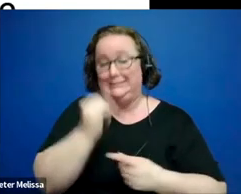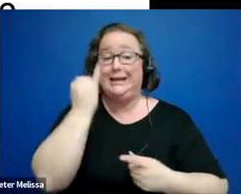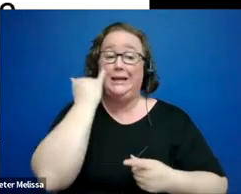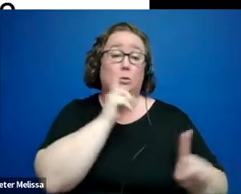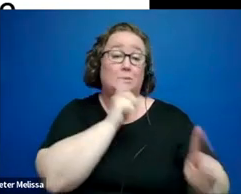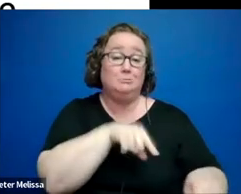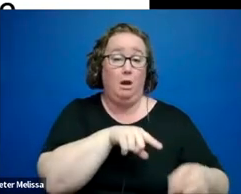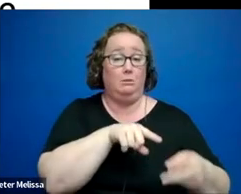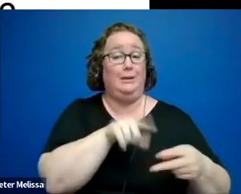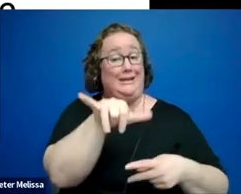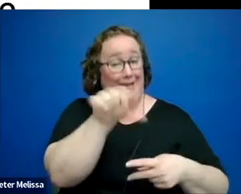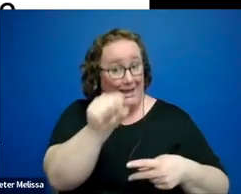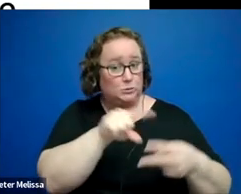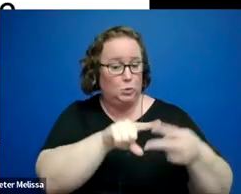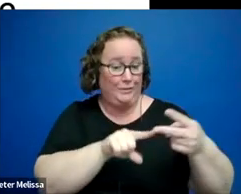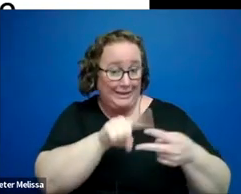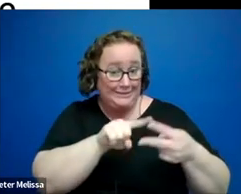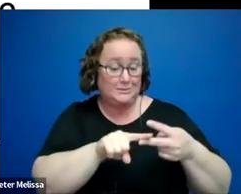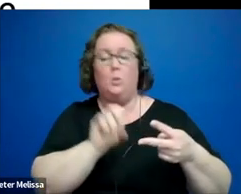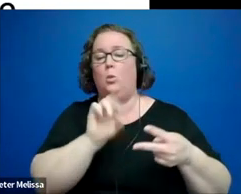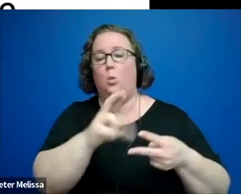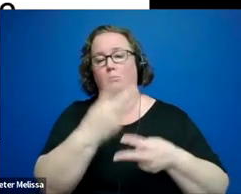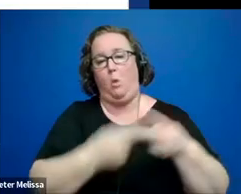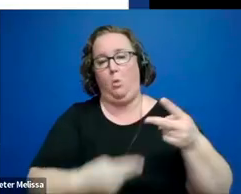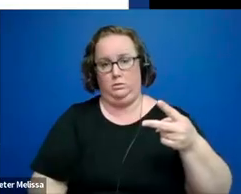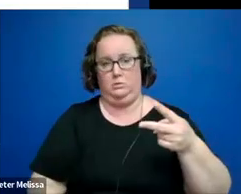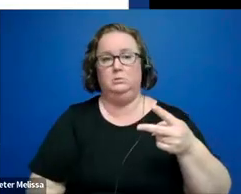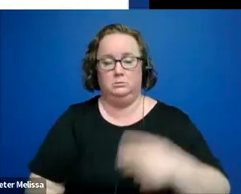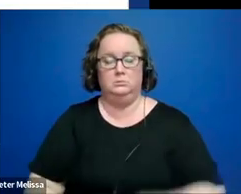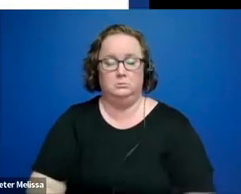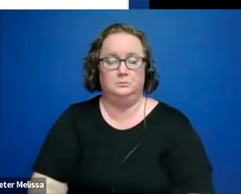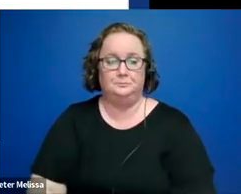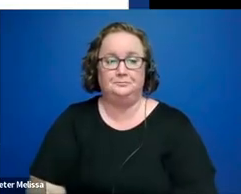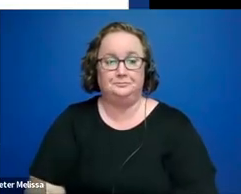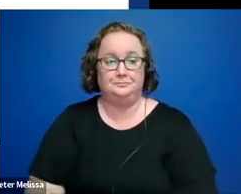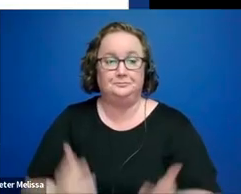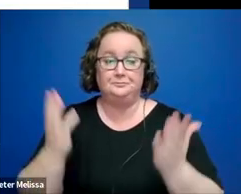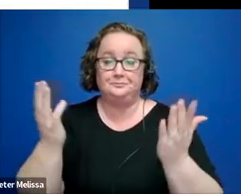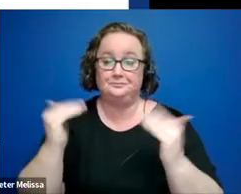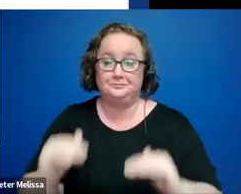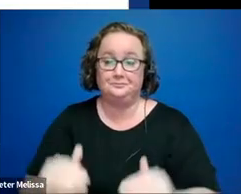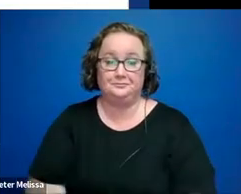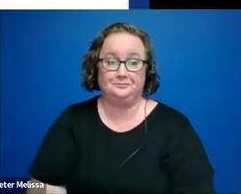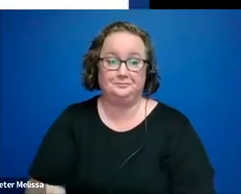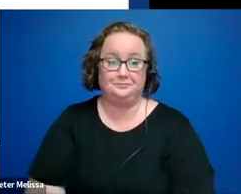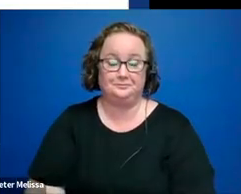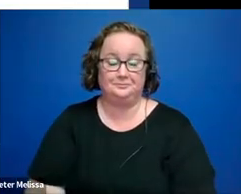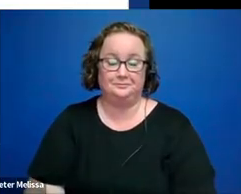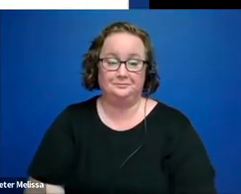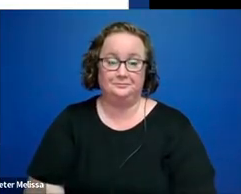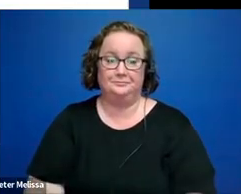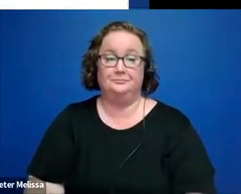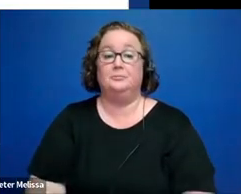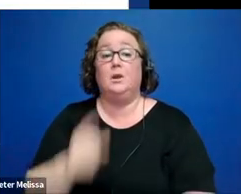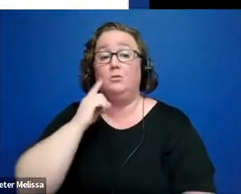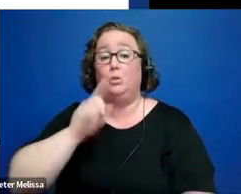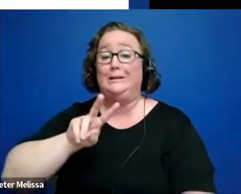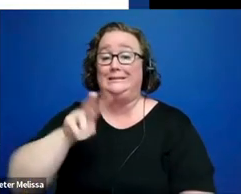one or both of these questions. Next slide, please. So then for the second tab of the community